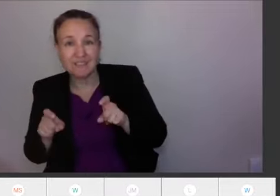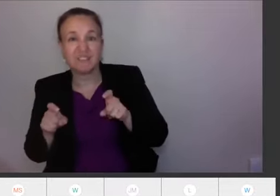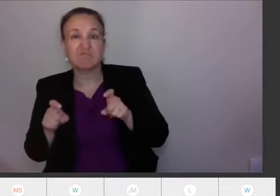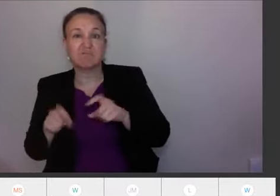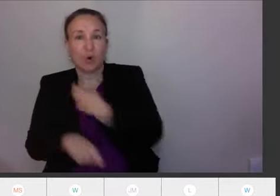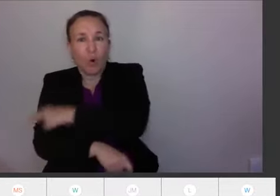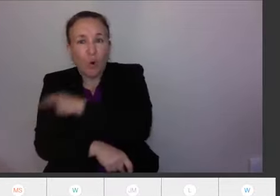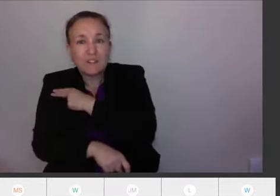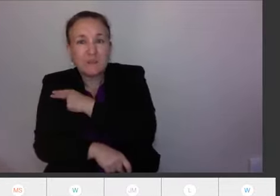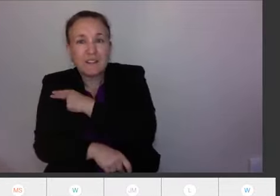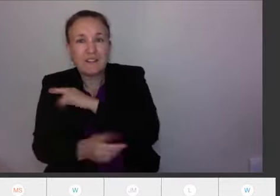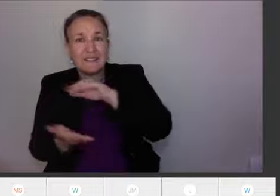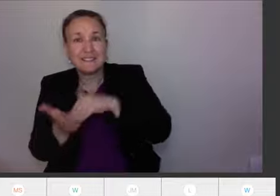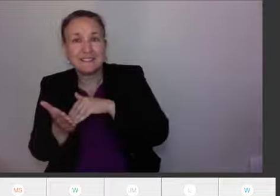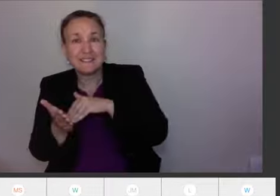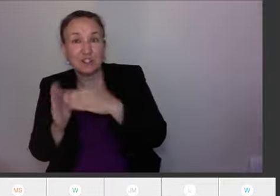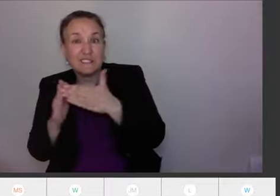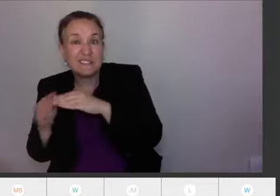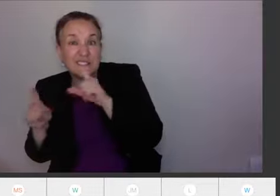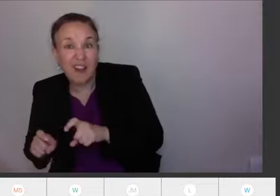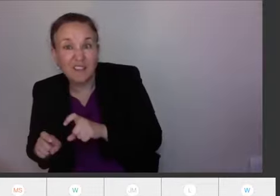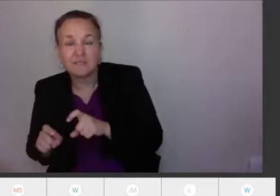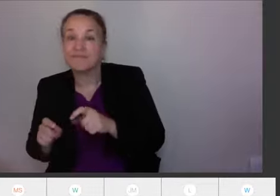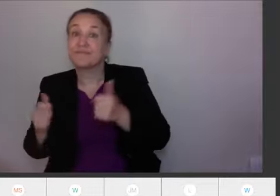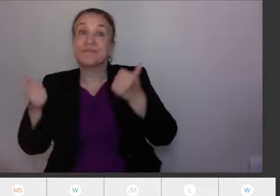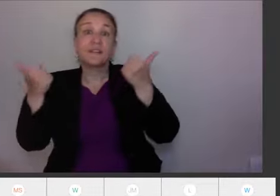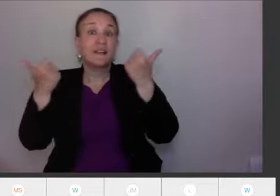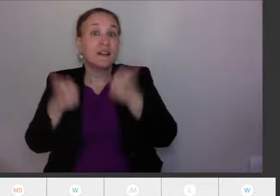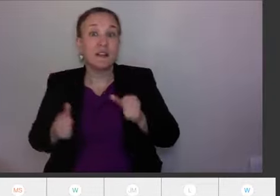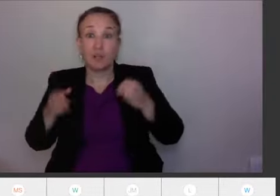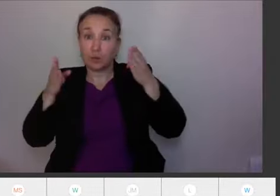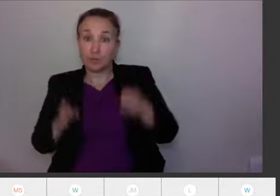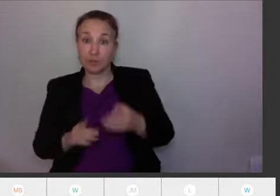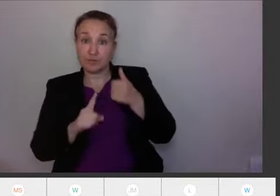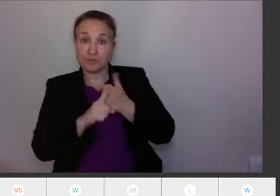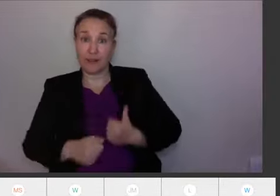a hospital in Center City's tests anybody who is a montgomery county resident